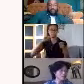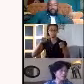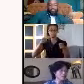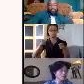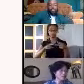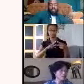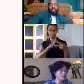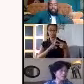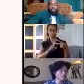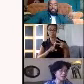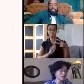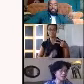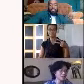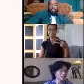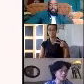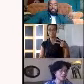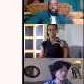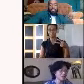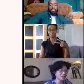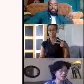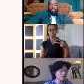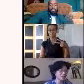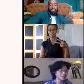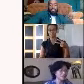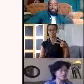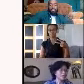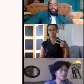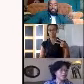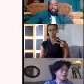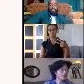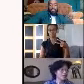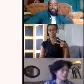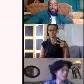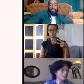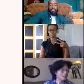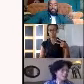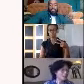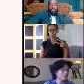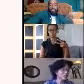are superior in many ways to people of other races, and that therefore, white people should